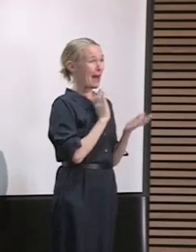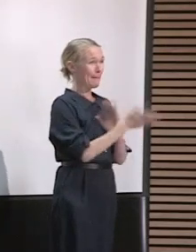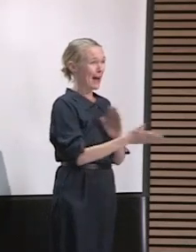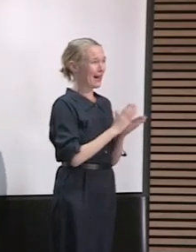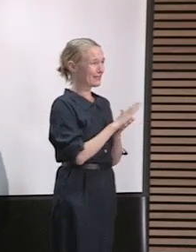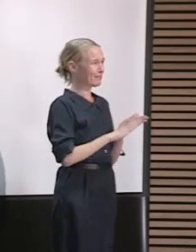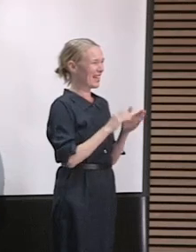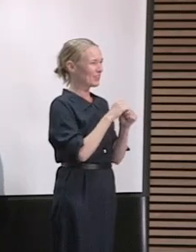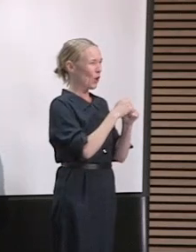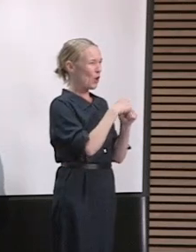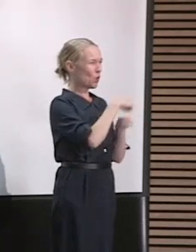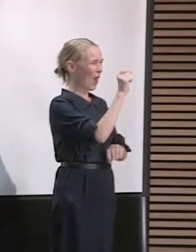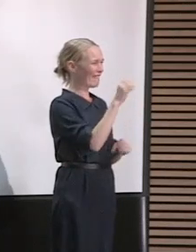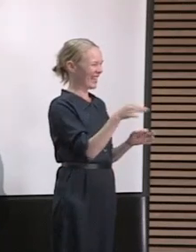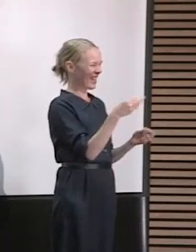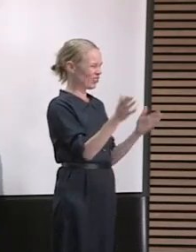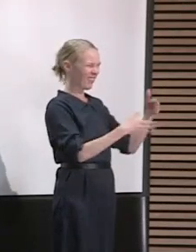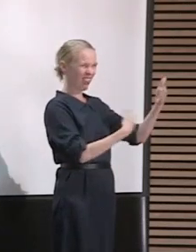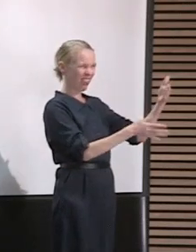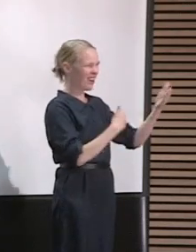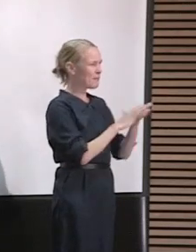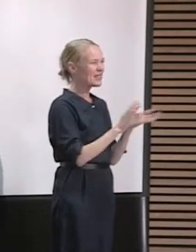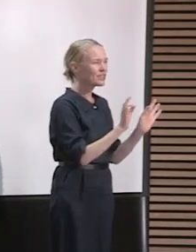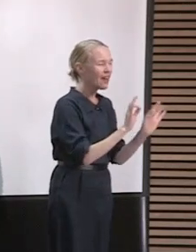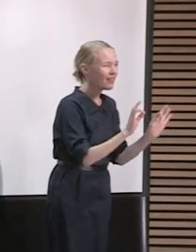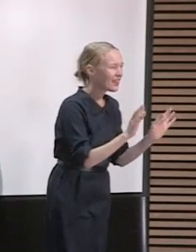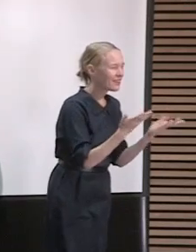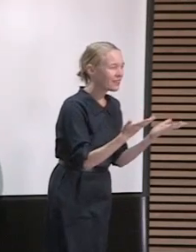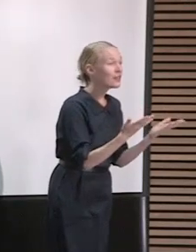our qualifications system. We're looking at what other